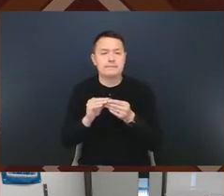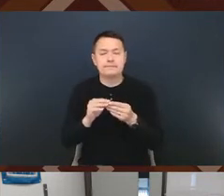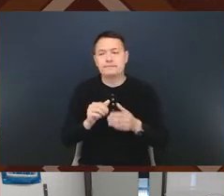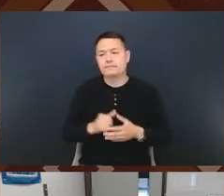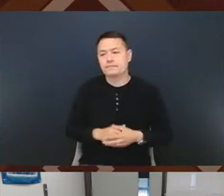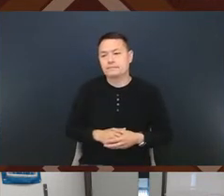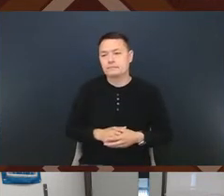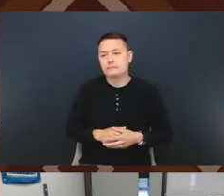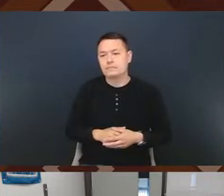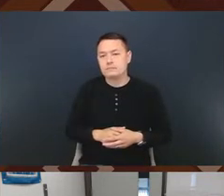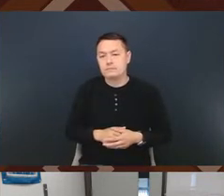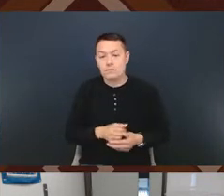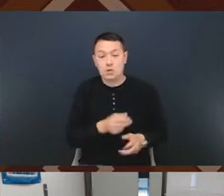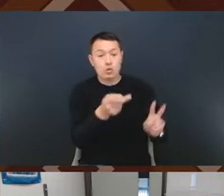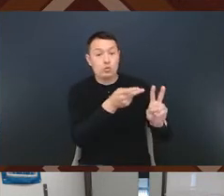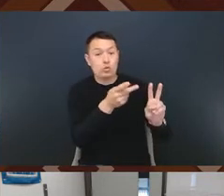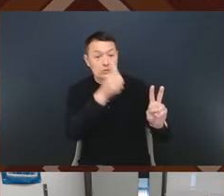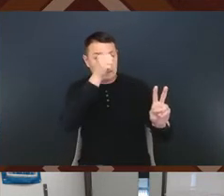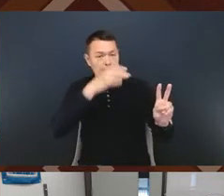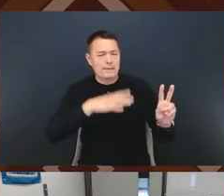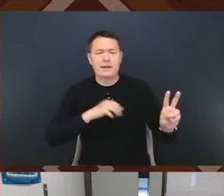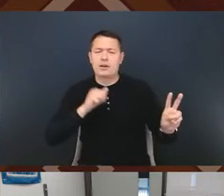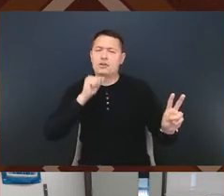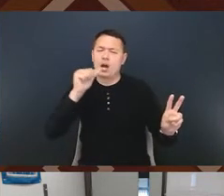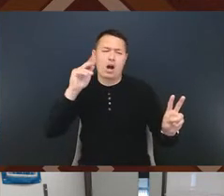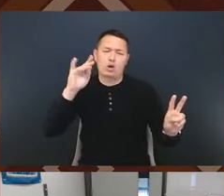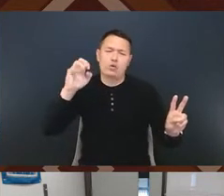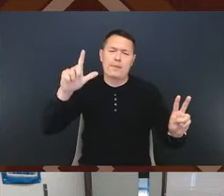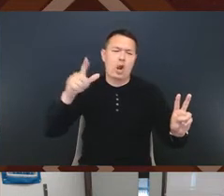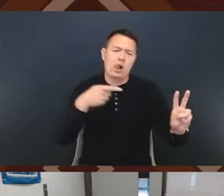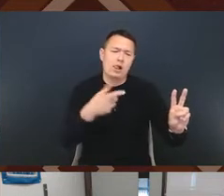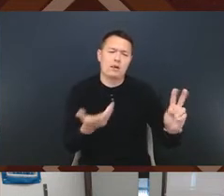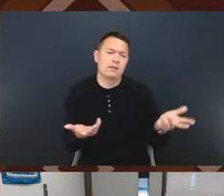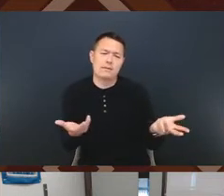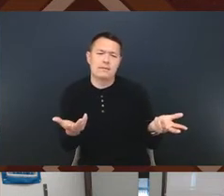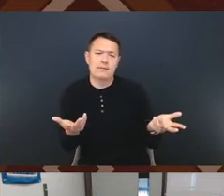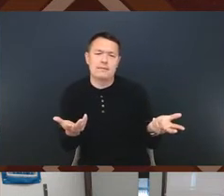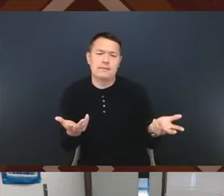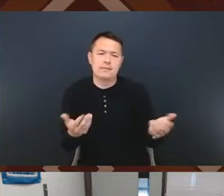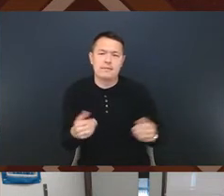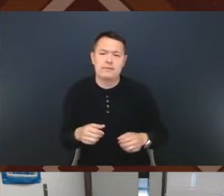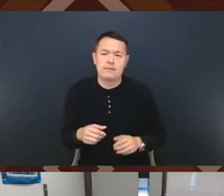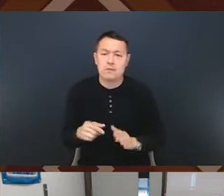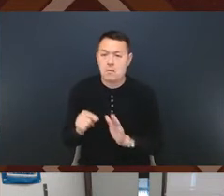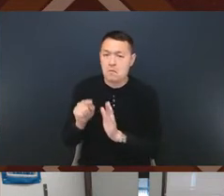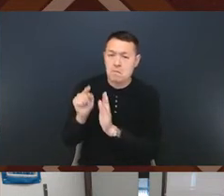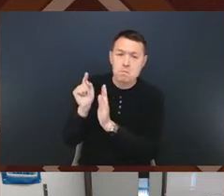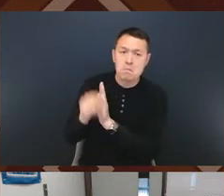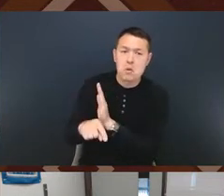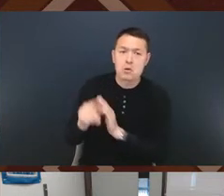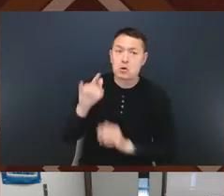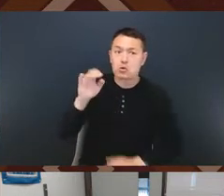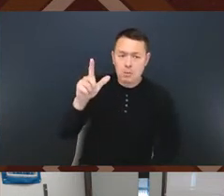these men are not criminals. It was a brutal murder. It would be in jail.